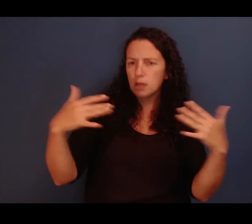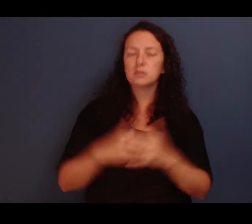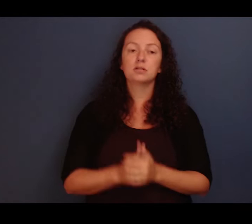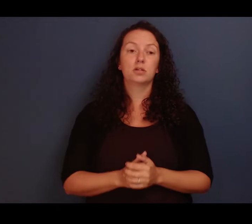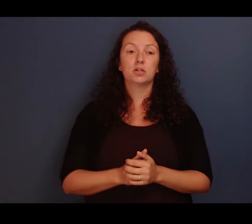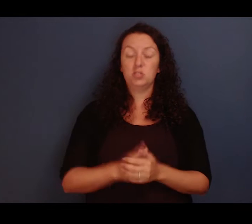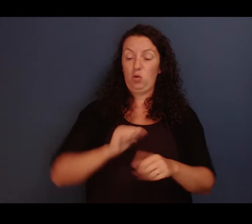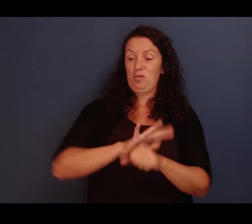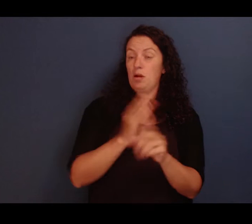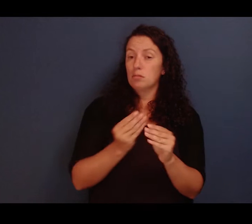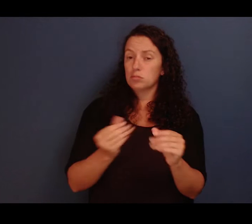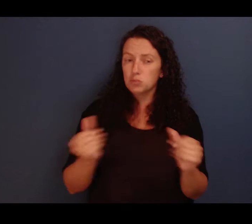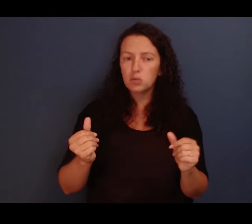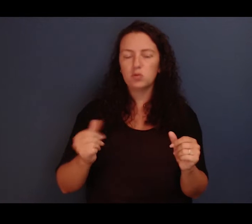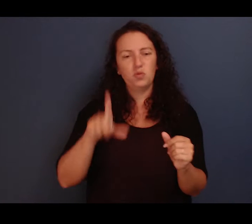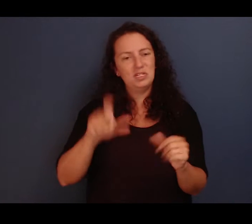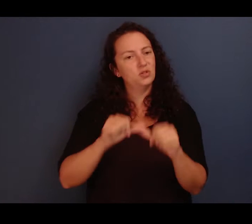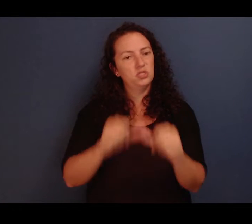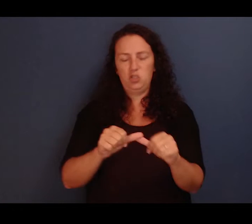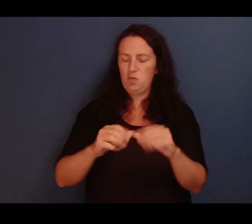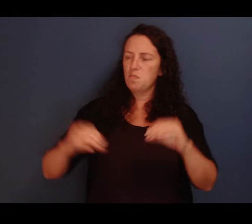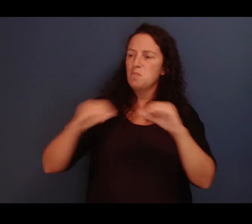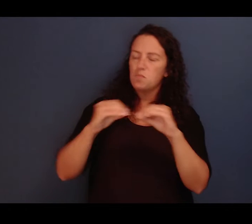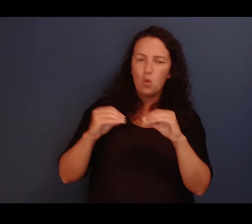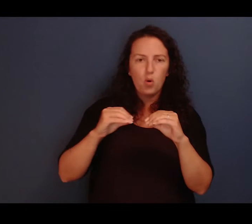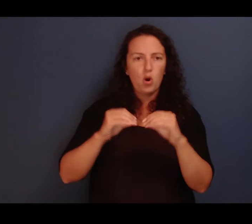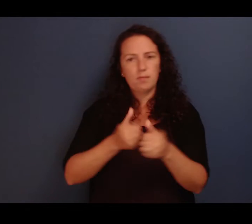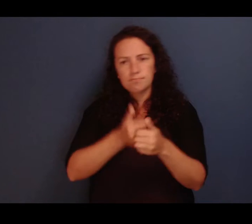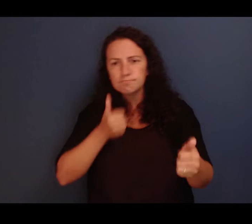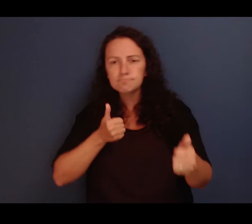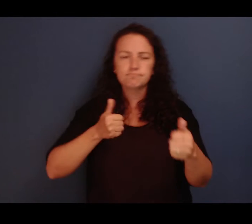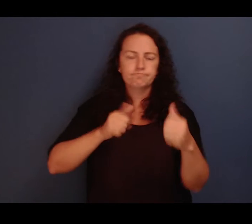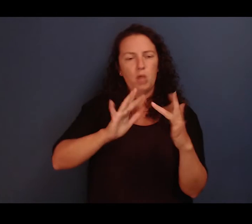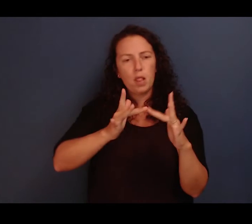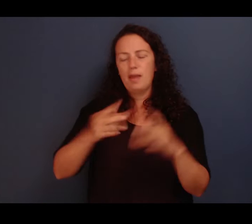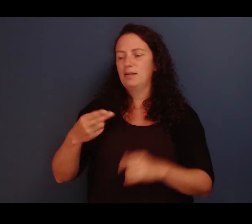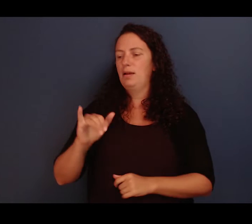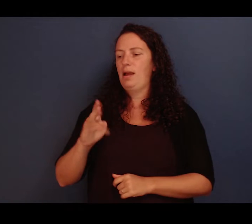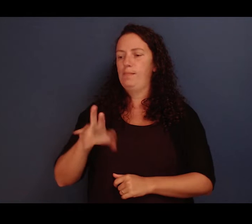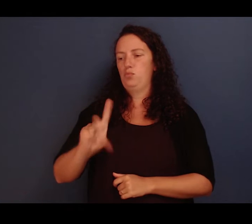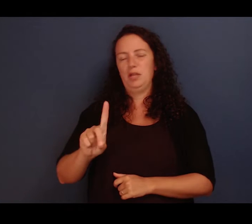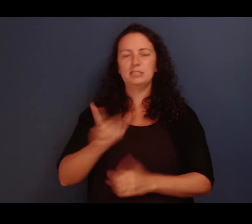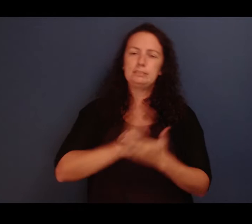needs to include more robust and flexible remote, online, and hybrid learning and support modalities.